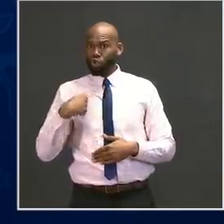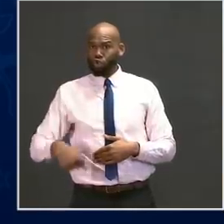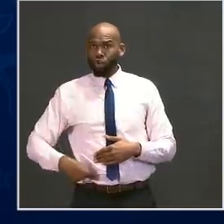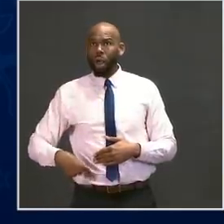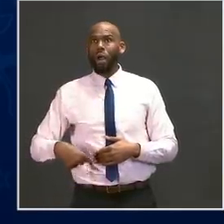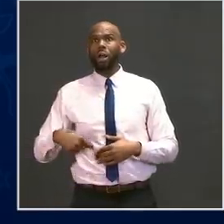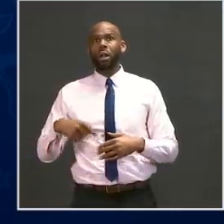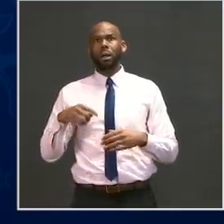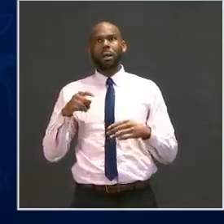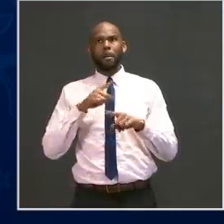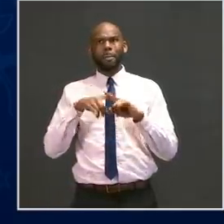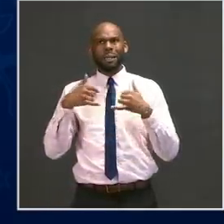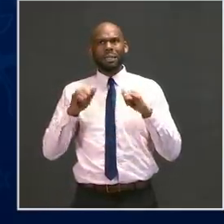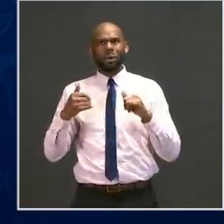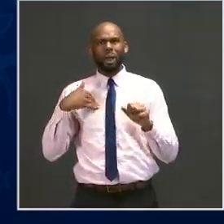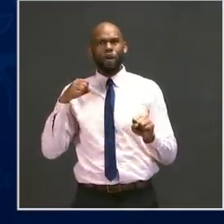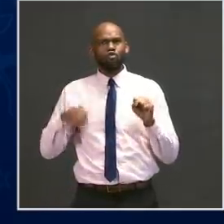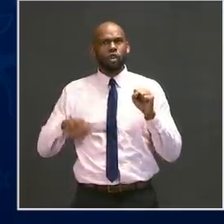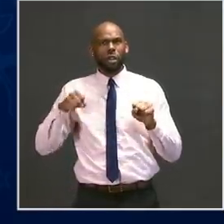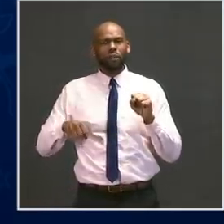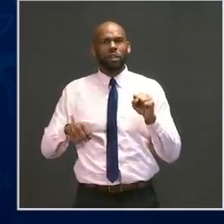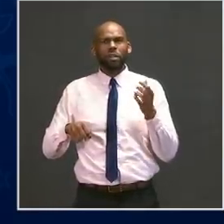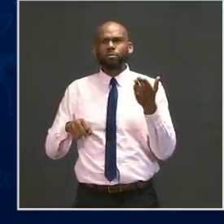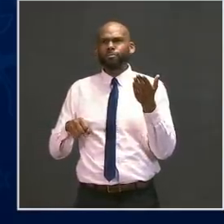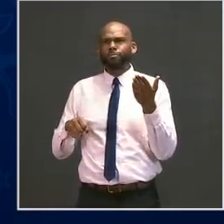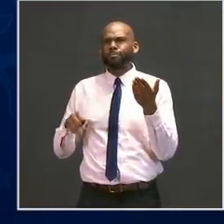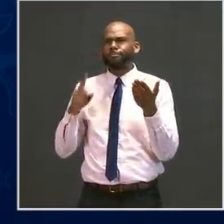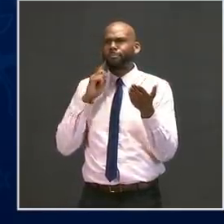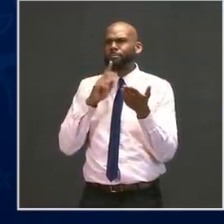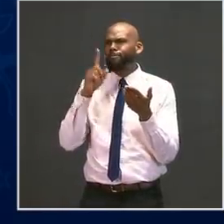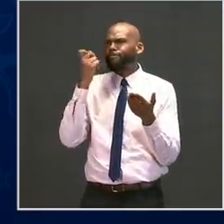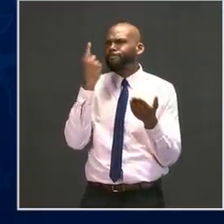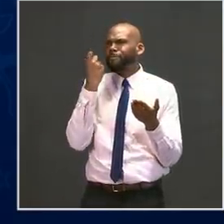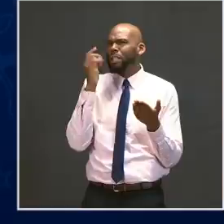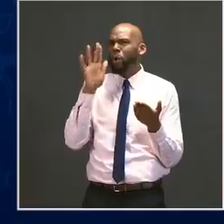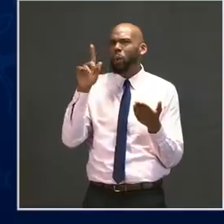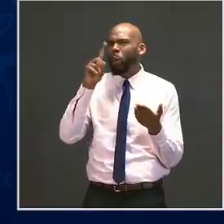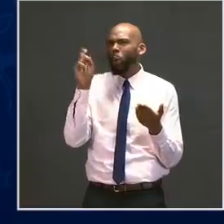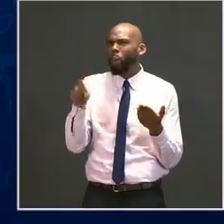Ms. Psaki: Are you -- I'm sorry, can you tell me a little bit more about your question? Are you -- The Press: So the President was happy